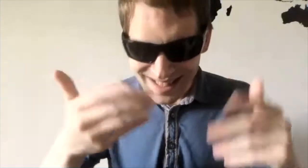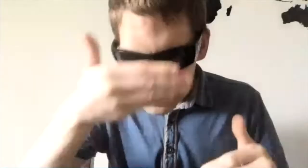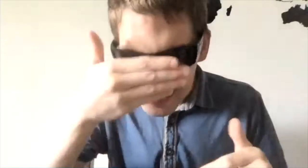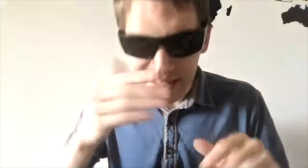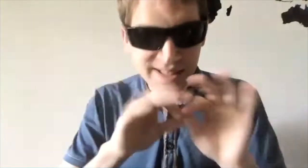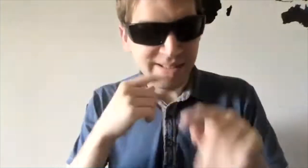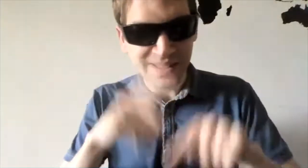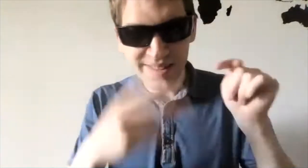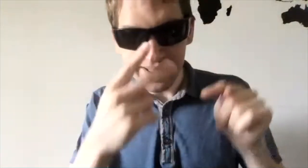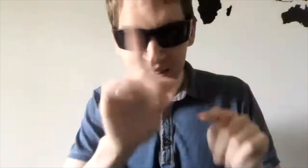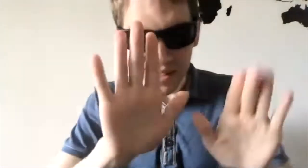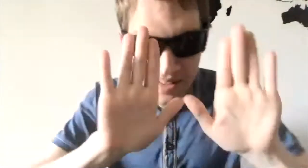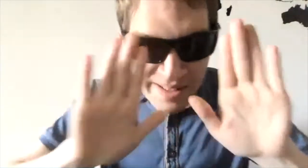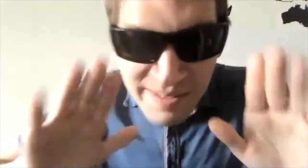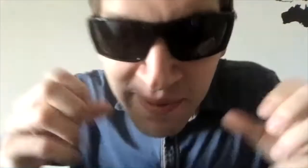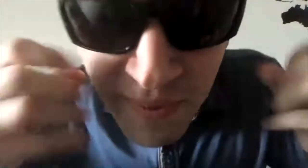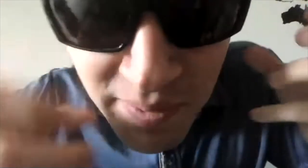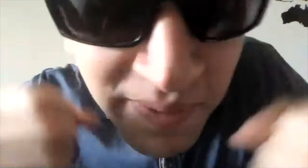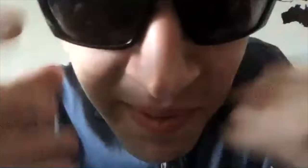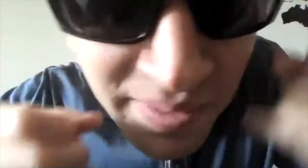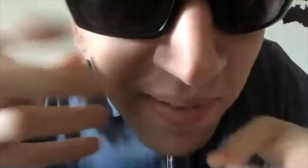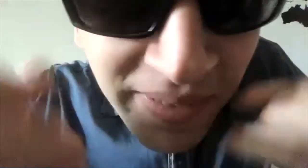If I need you to be close, I need you to be close.